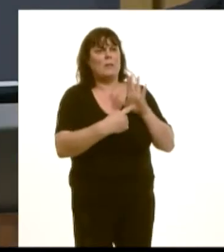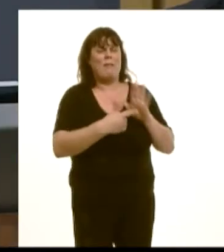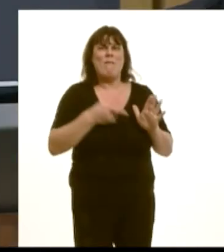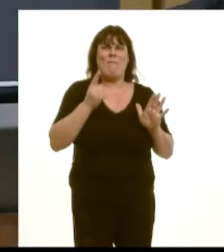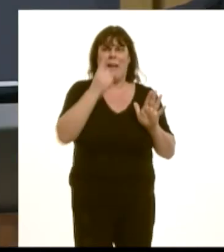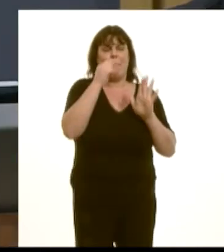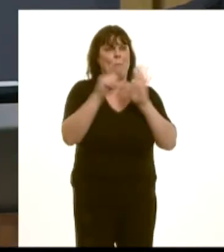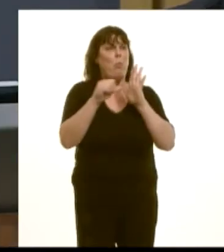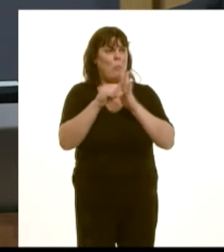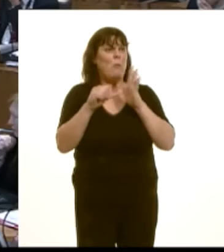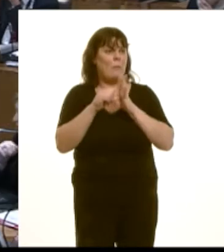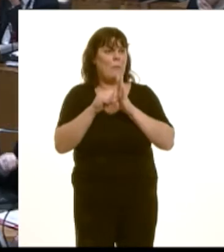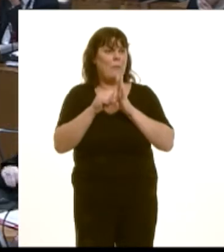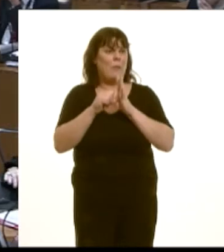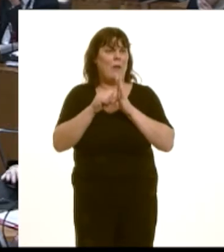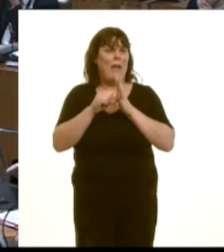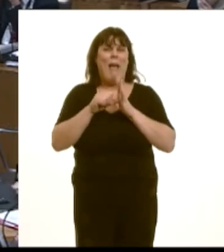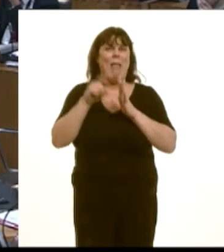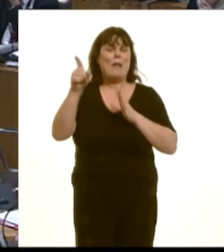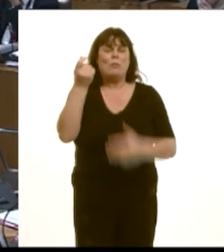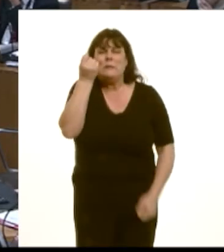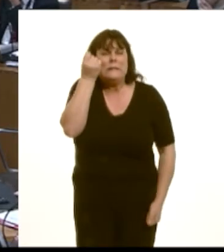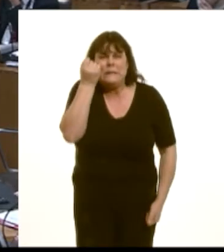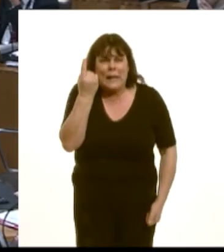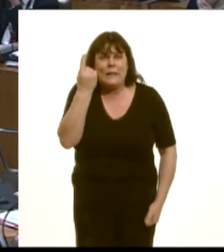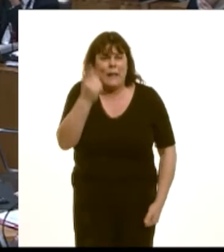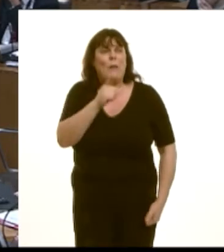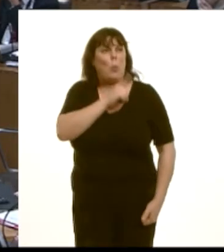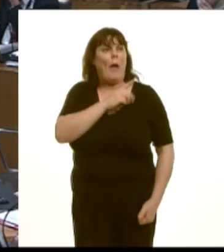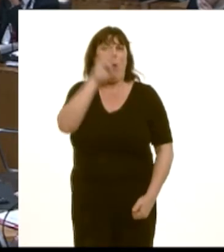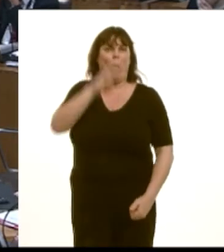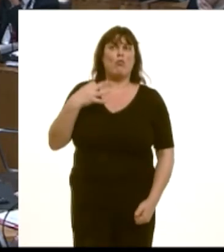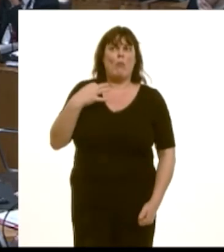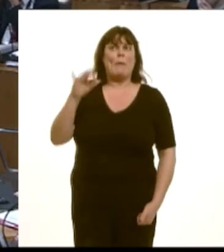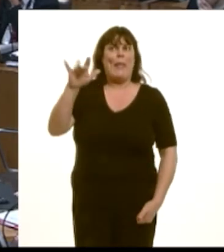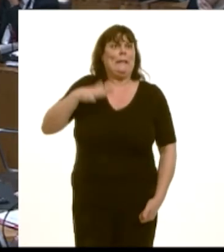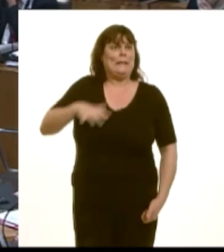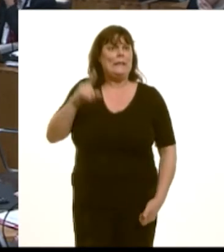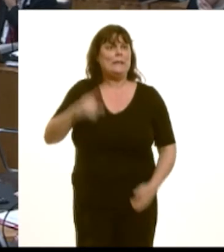Home Office keeps on failing to understand in this and other issues.